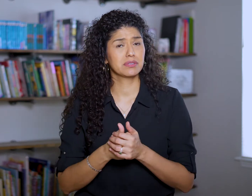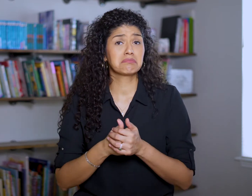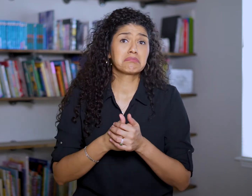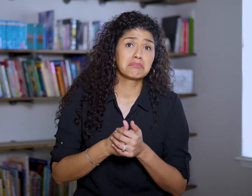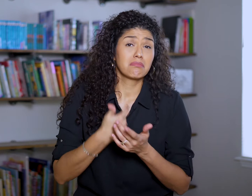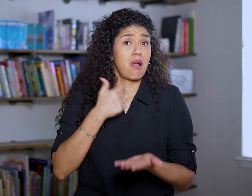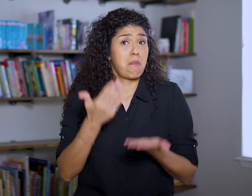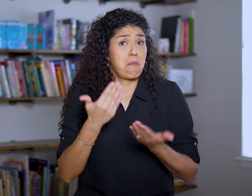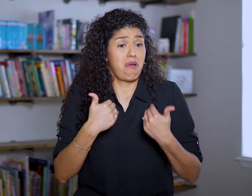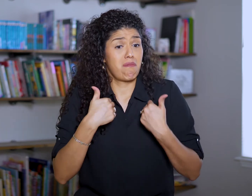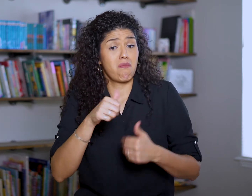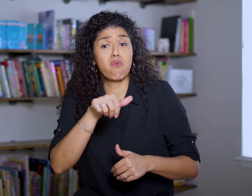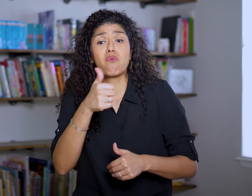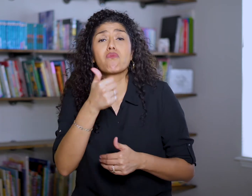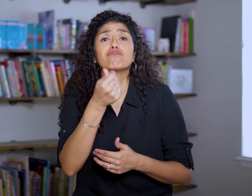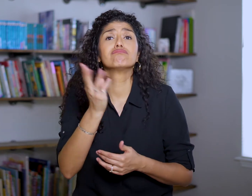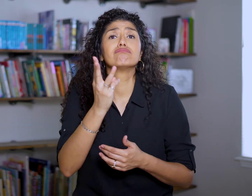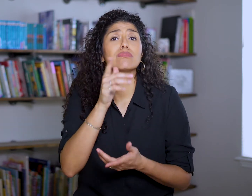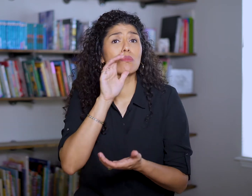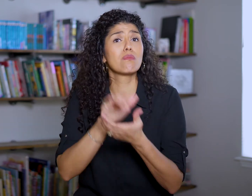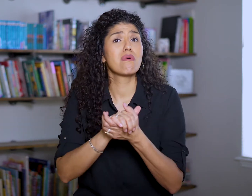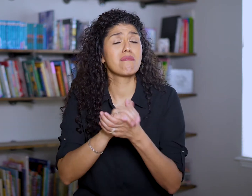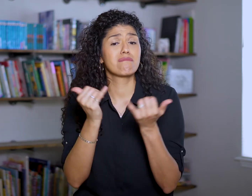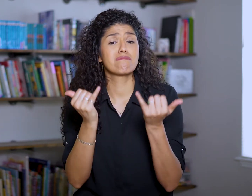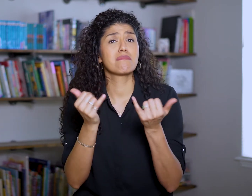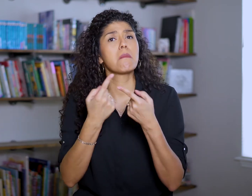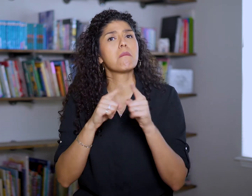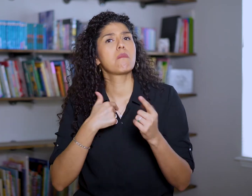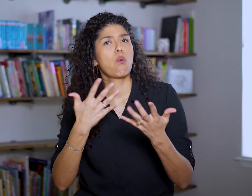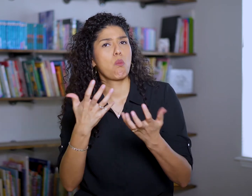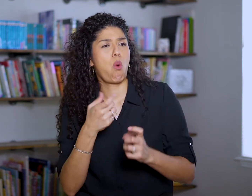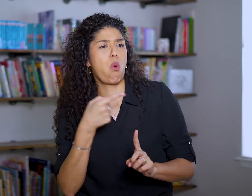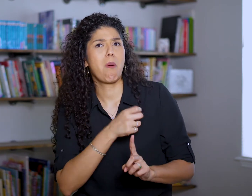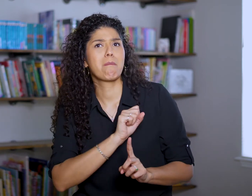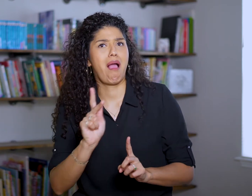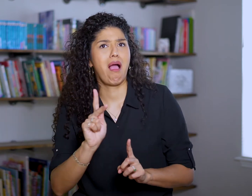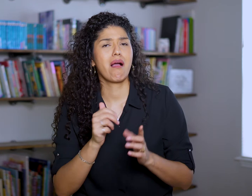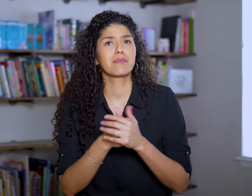I may have several other wives now, but I want her back.